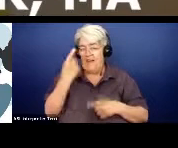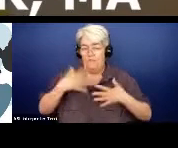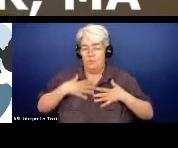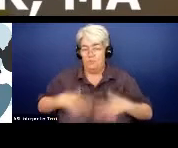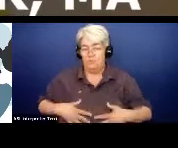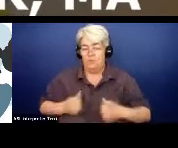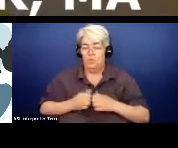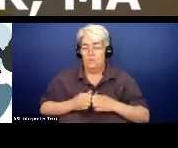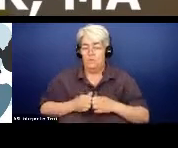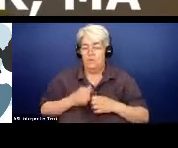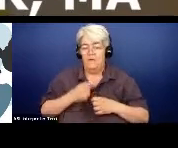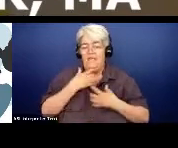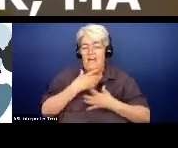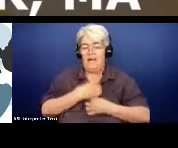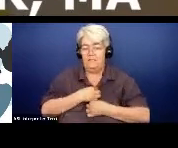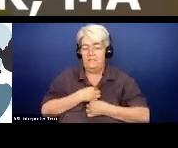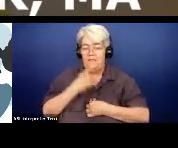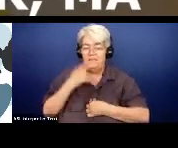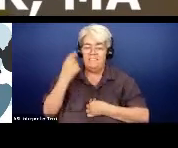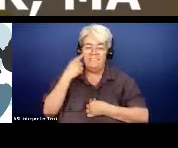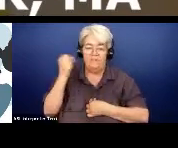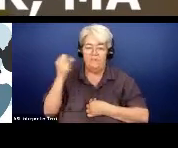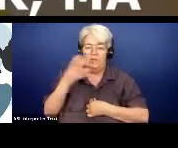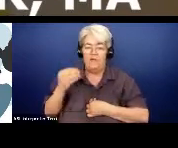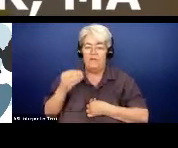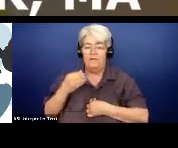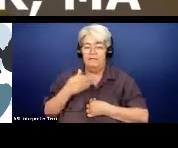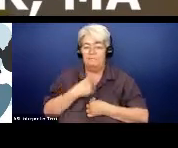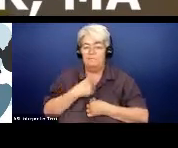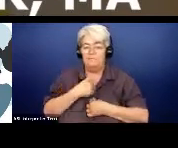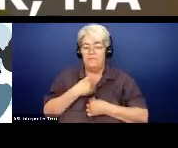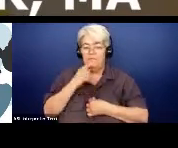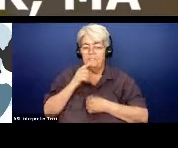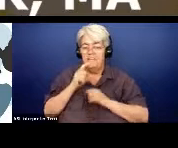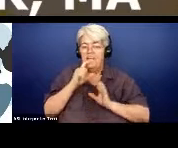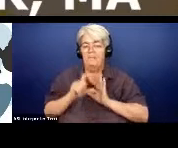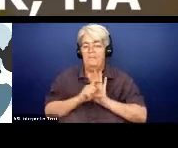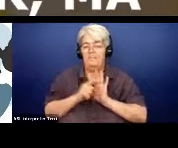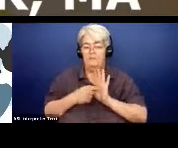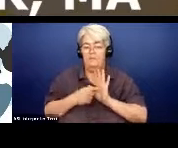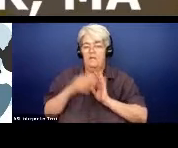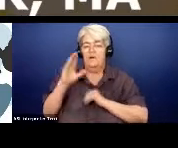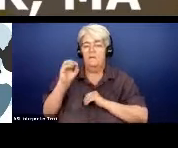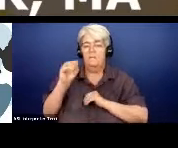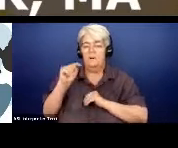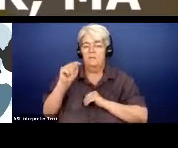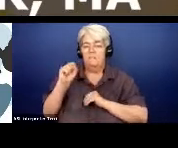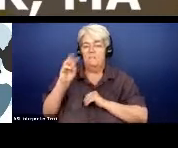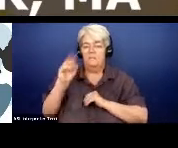a necklace that's silver and has an image in it. It is called the Botswana dancer. I